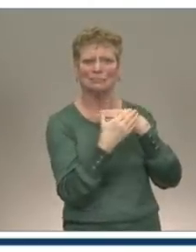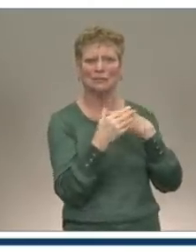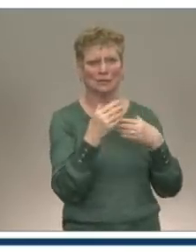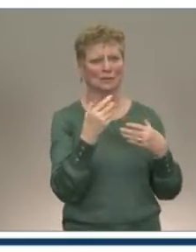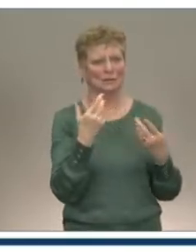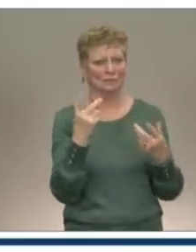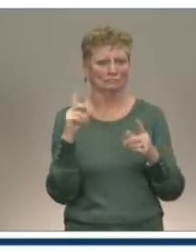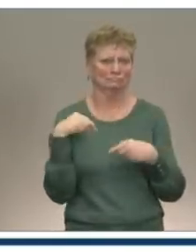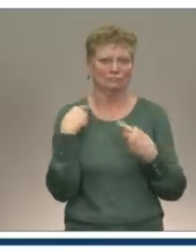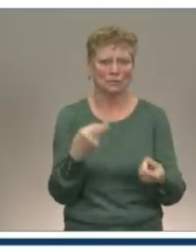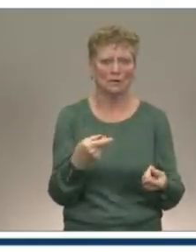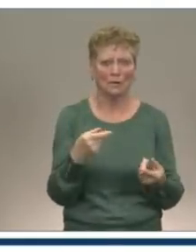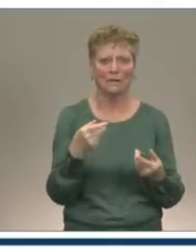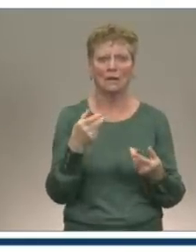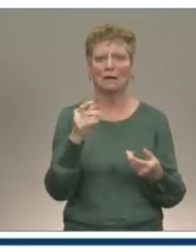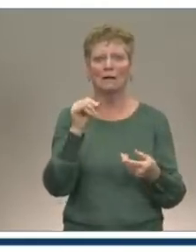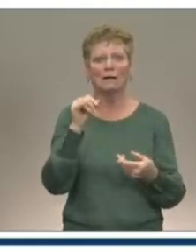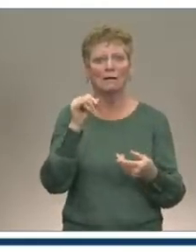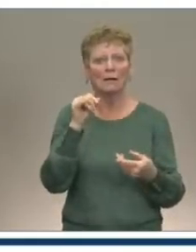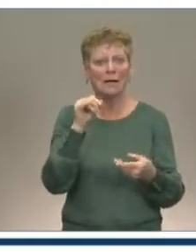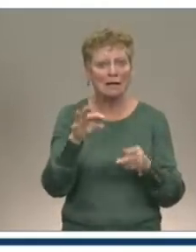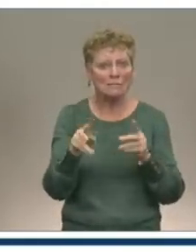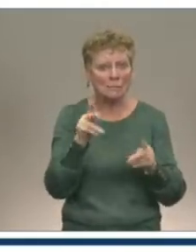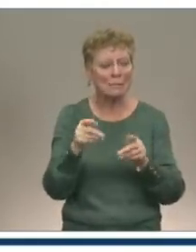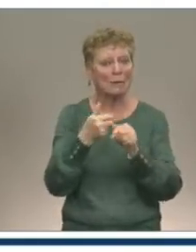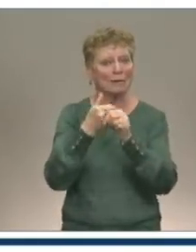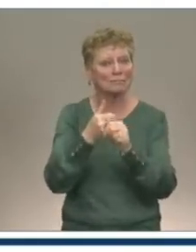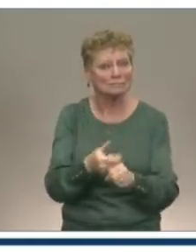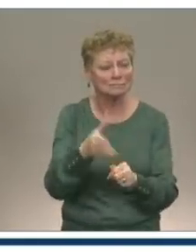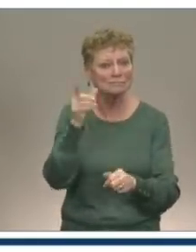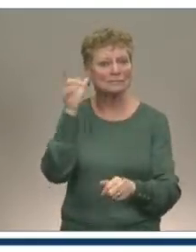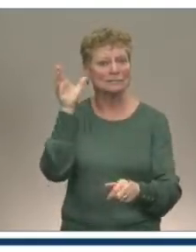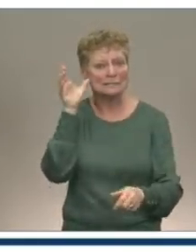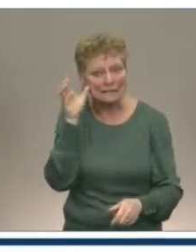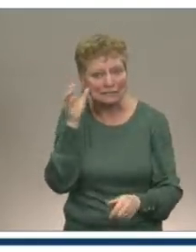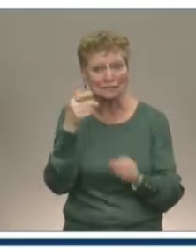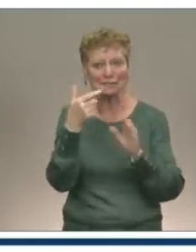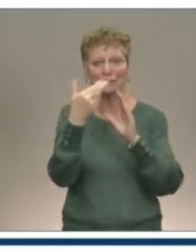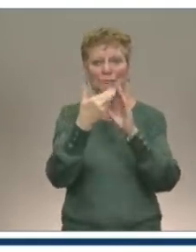we've when nova scotians have followed that advice nova scotia has done well we've uh